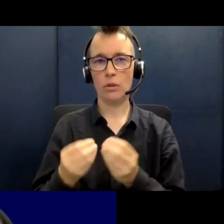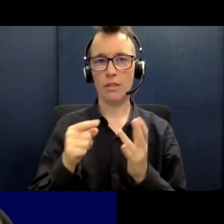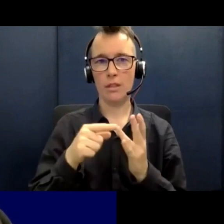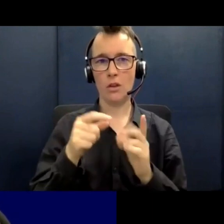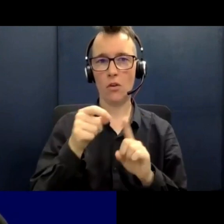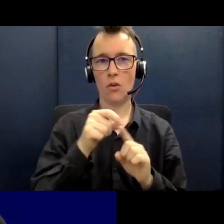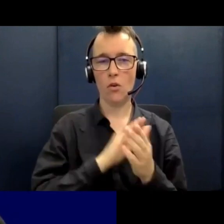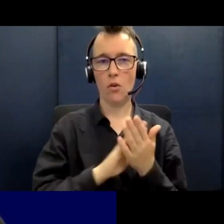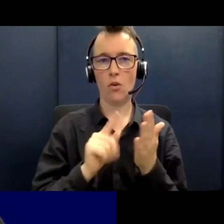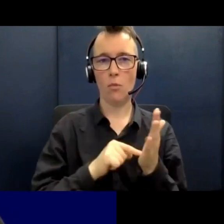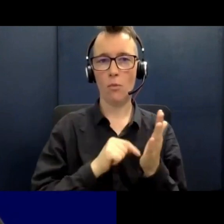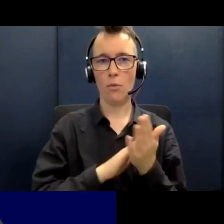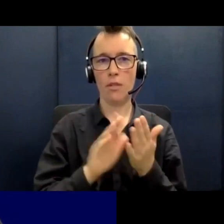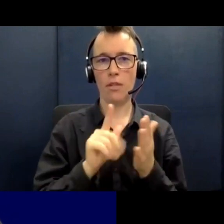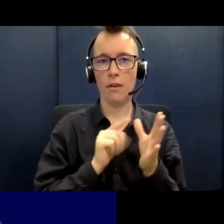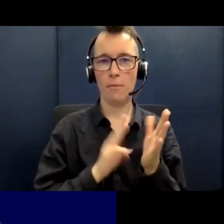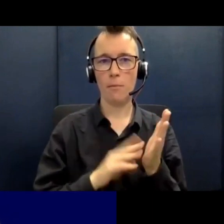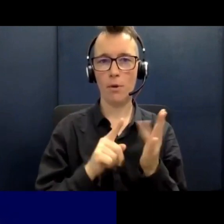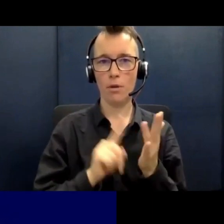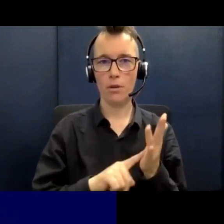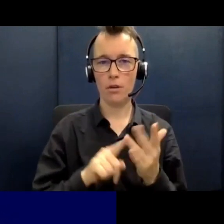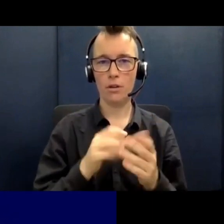[Melanie] Really? We have another one